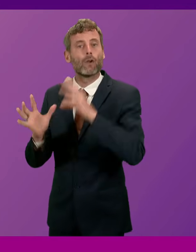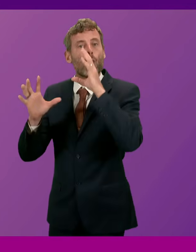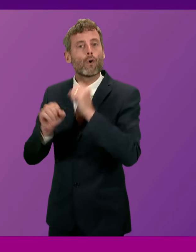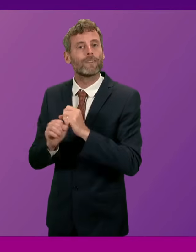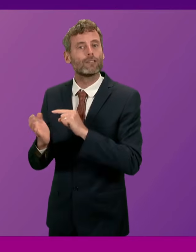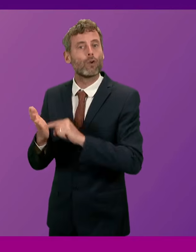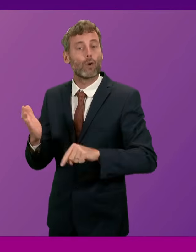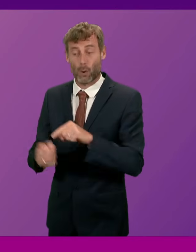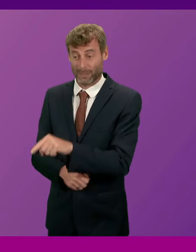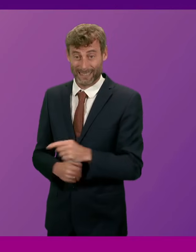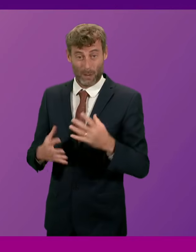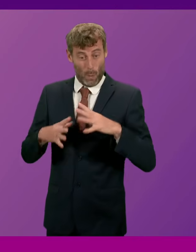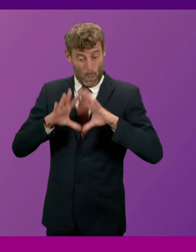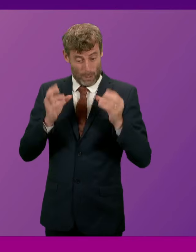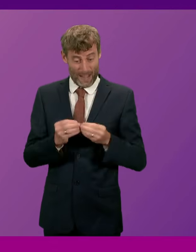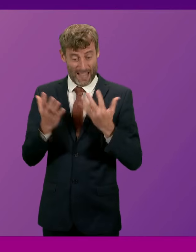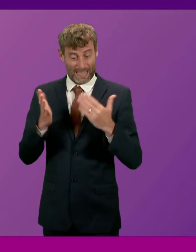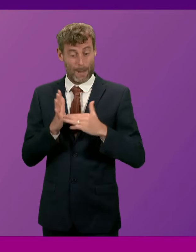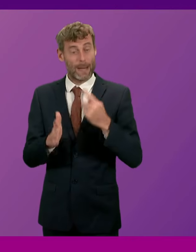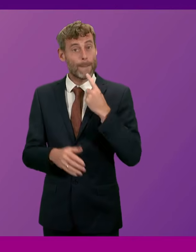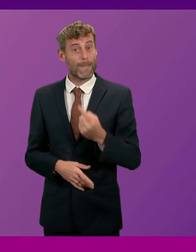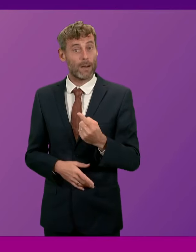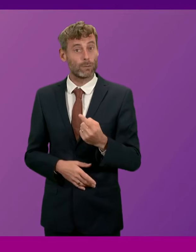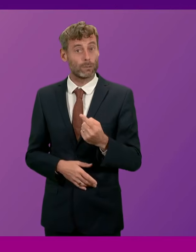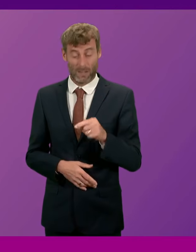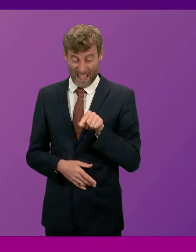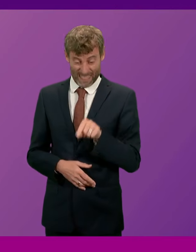way towards funding, for example, the Schools Bill introduced by Liz Smith, would it not?